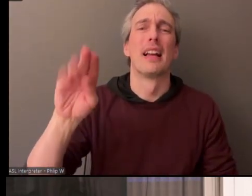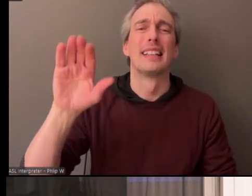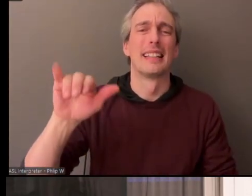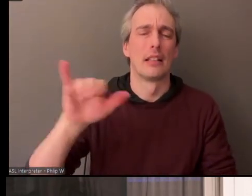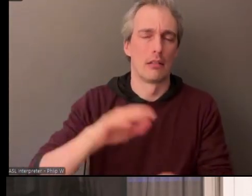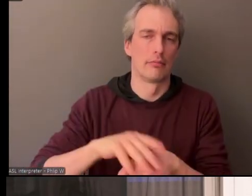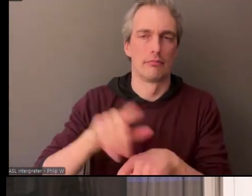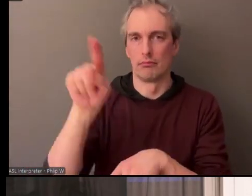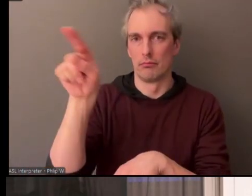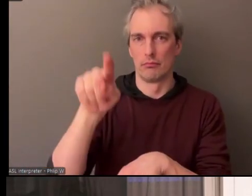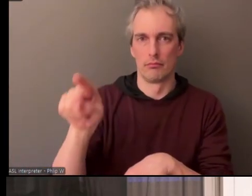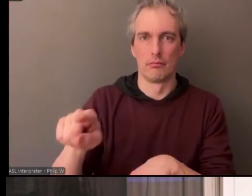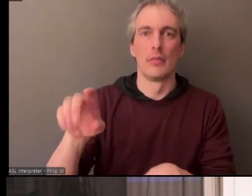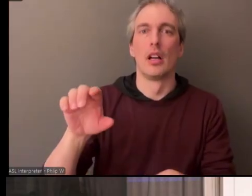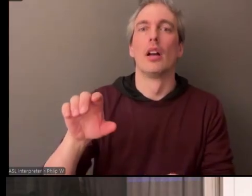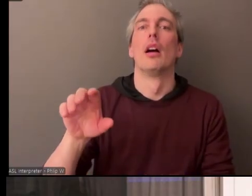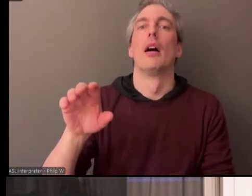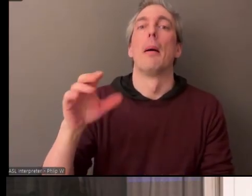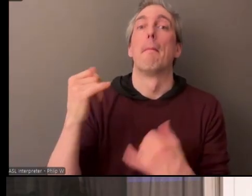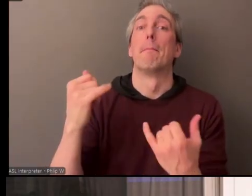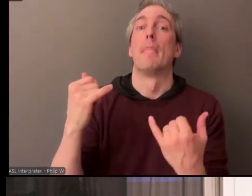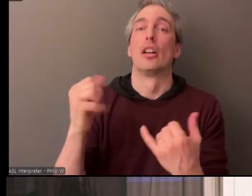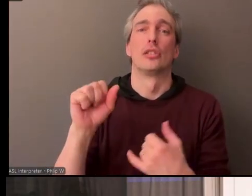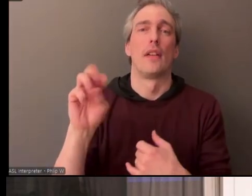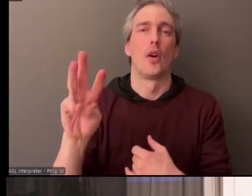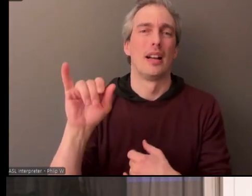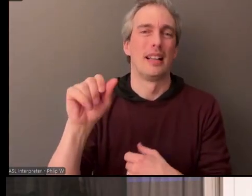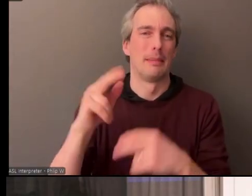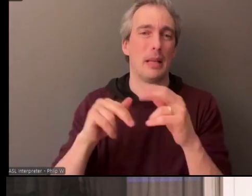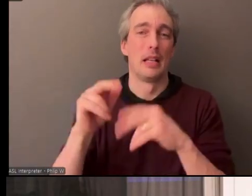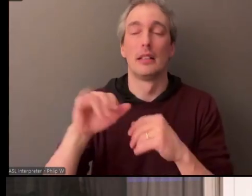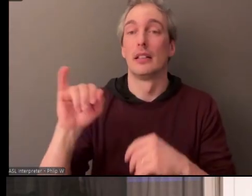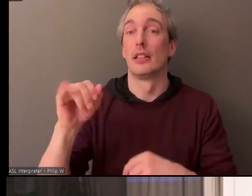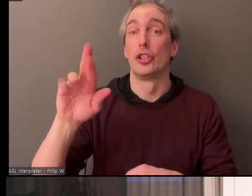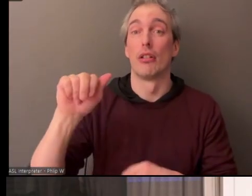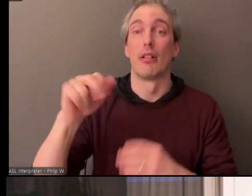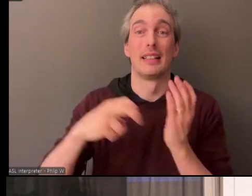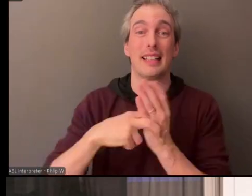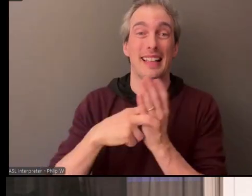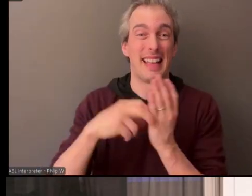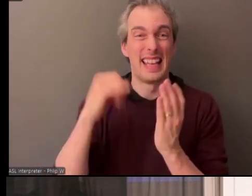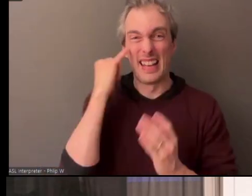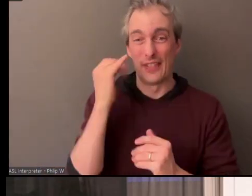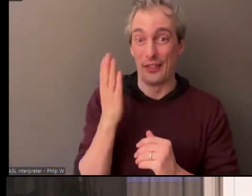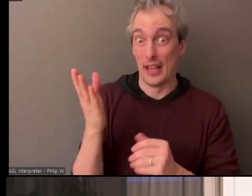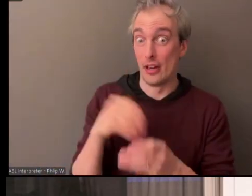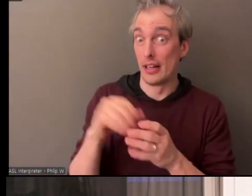If it's in the Jira ticket, it gets built. And I thought about that for a long time.